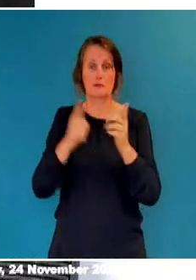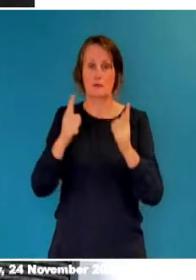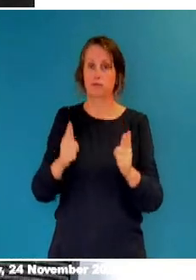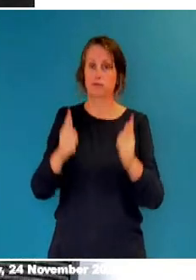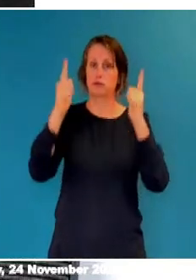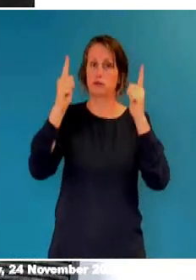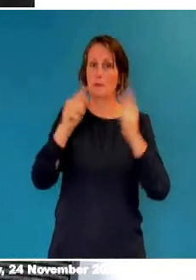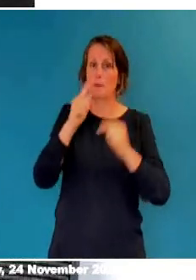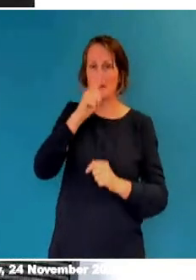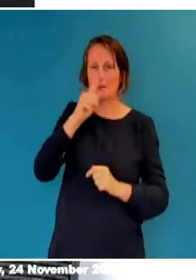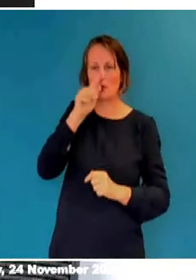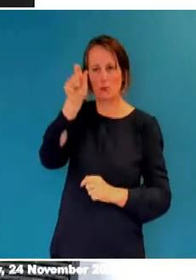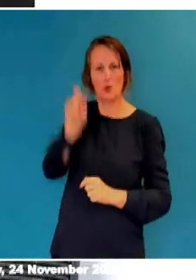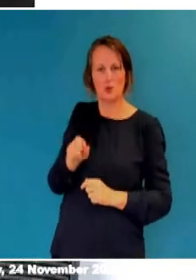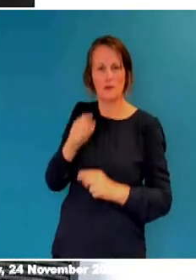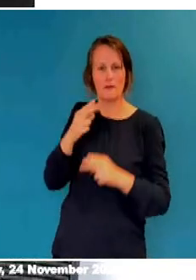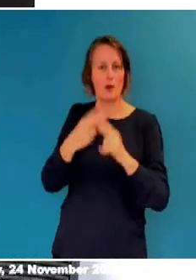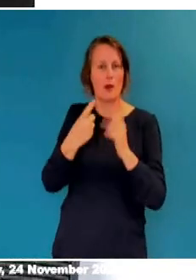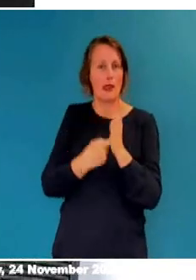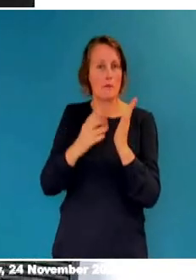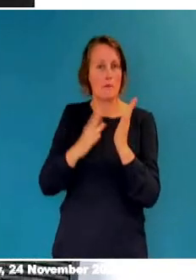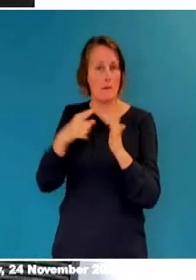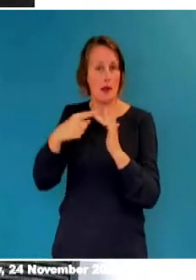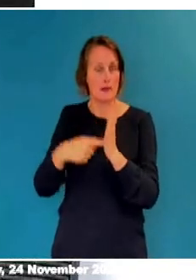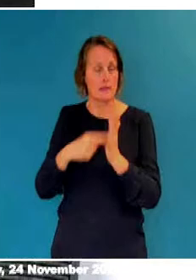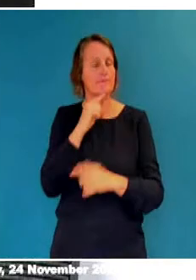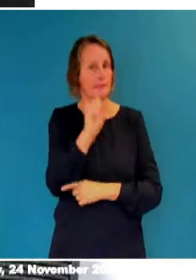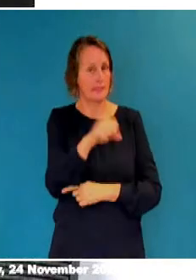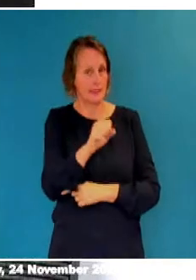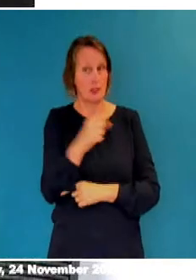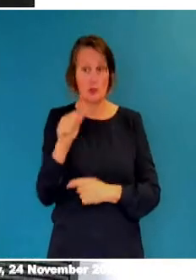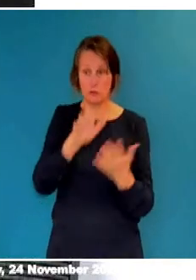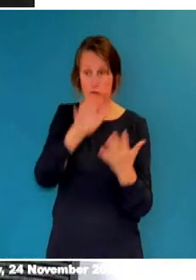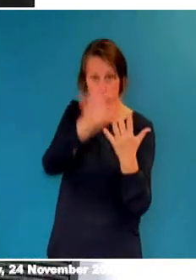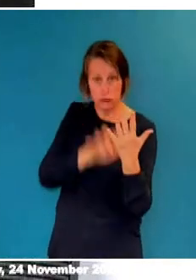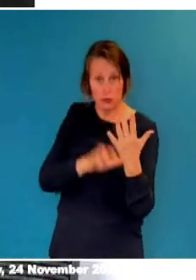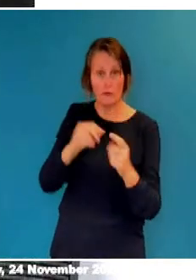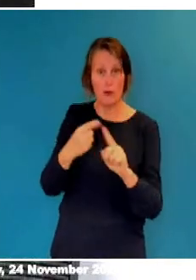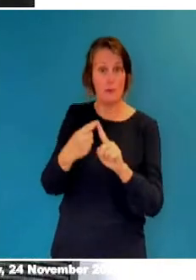You prepared a statement for this Royal Commission dated 11 June 2021?